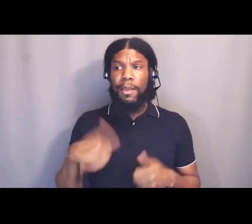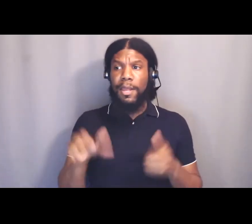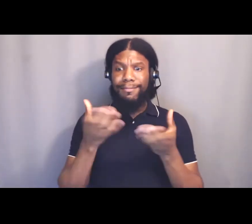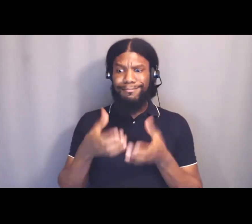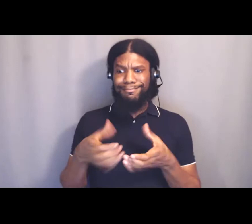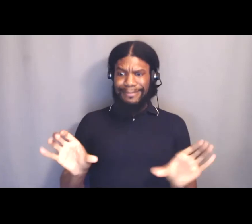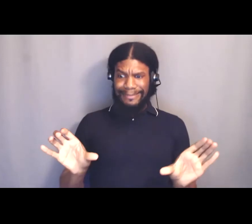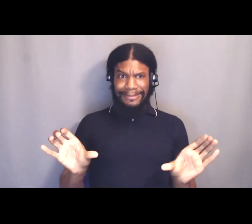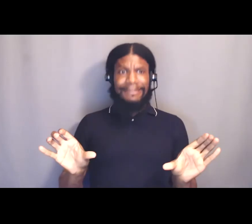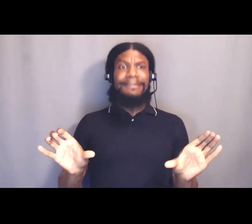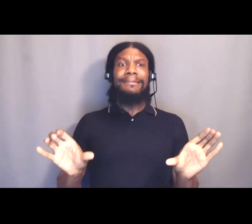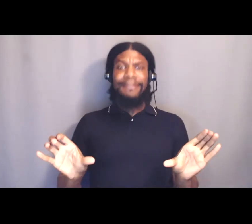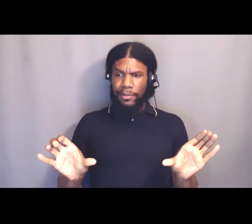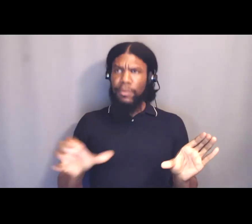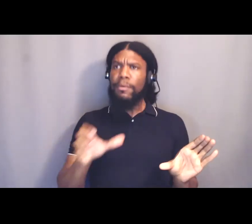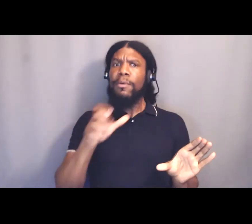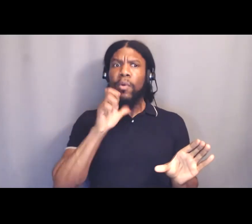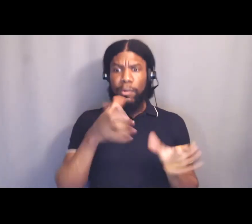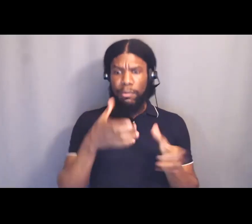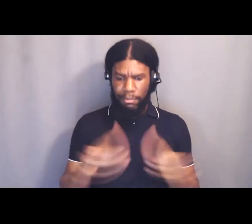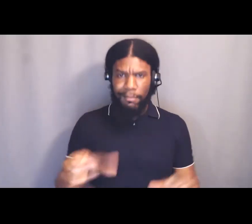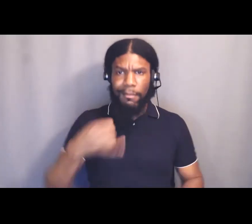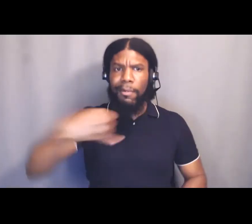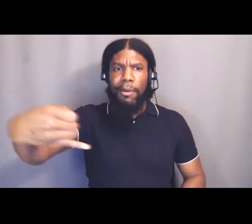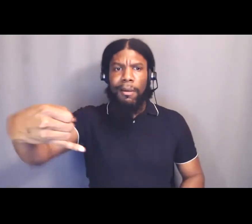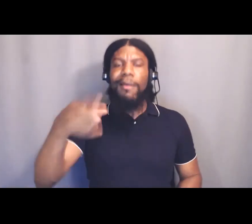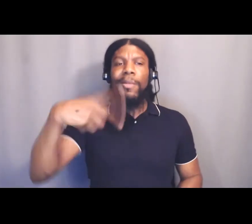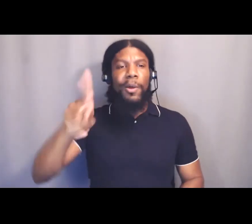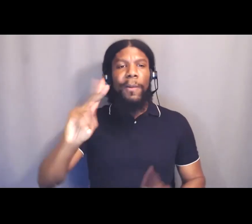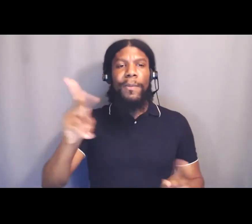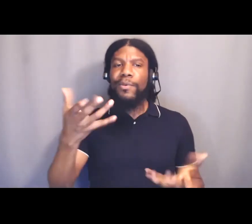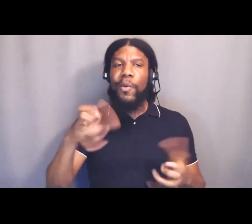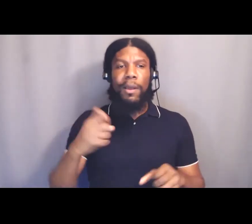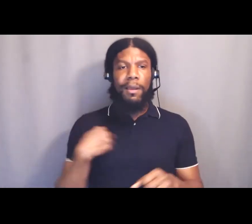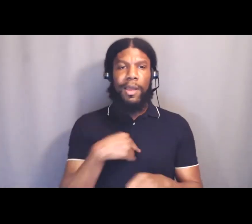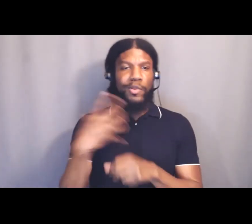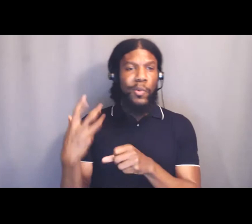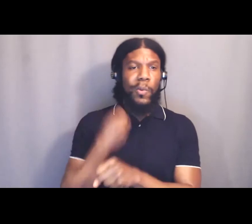is by those who don't want to see us win. Who wanna make sure that they kill the movement.